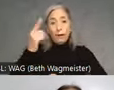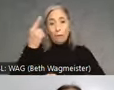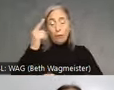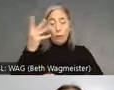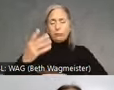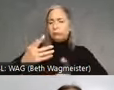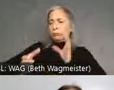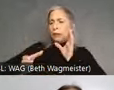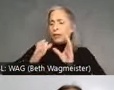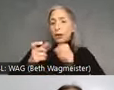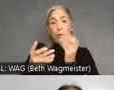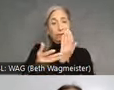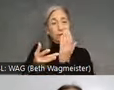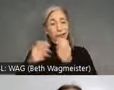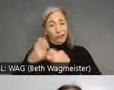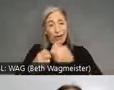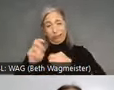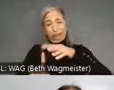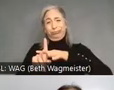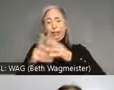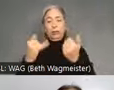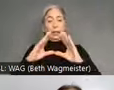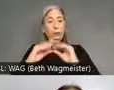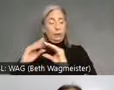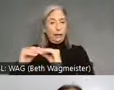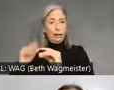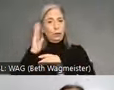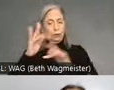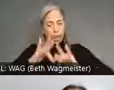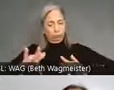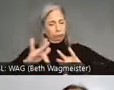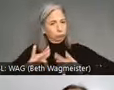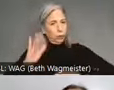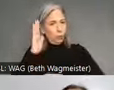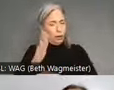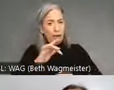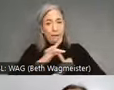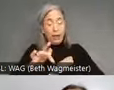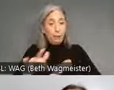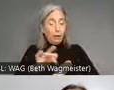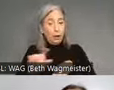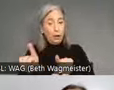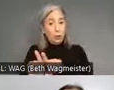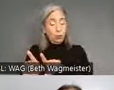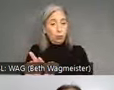and technical issues. And today's webinar will be recorded and available in our webinar archives.